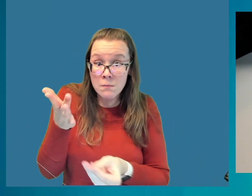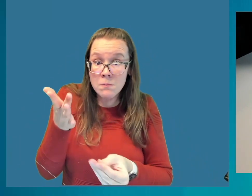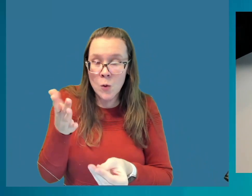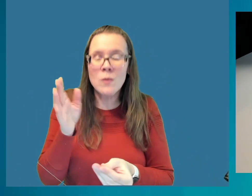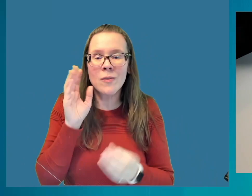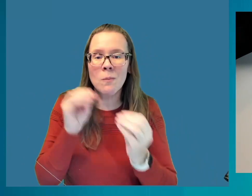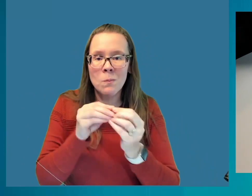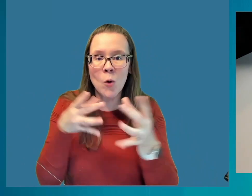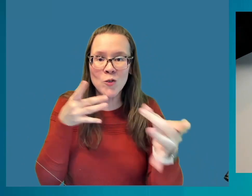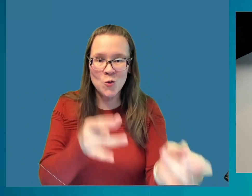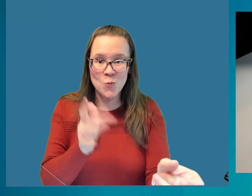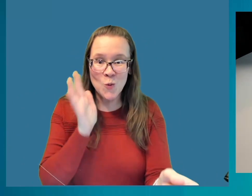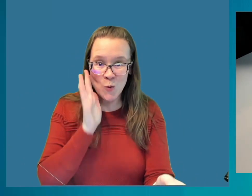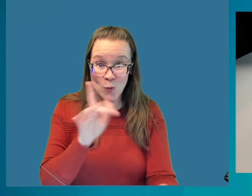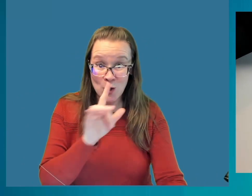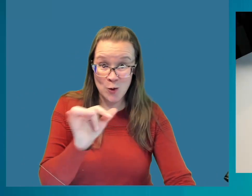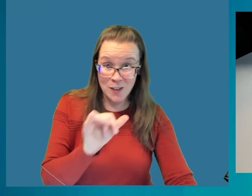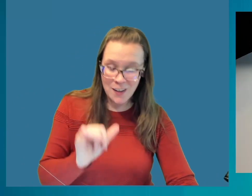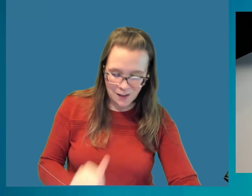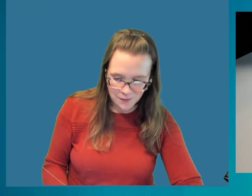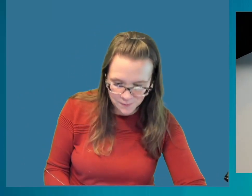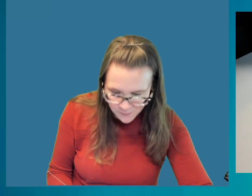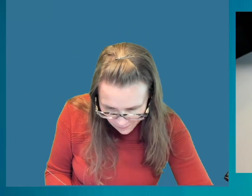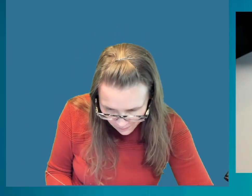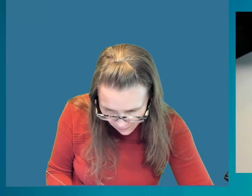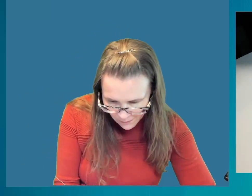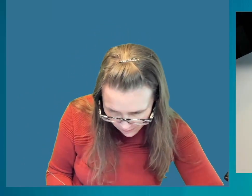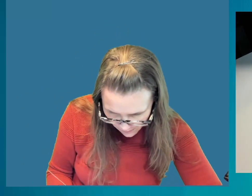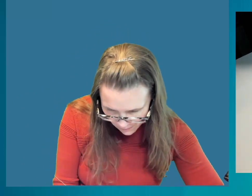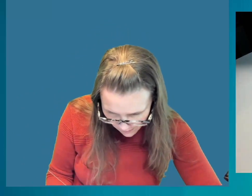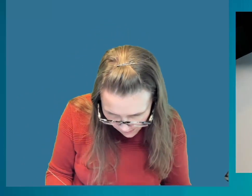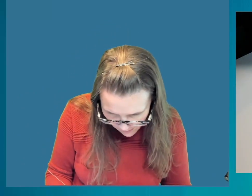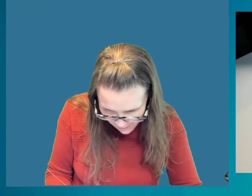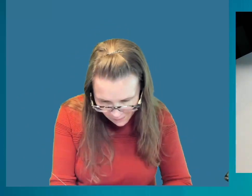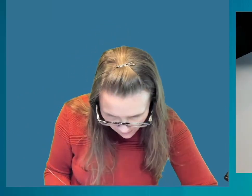When I'm going around the curves, you'll see me lifting my presser foot slightly,